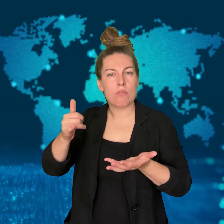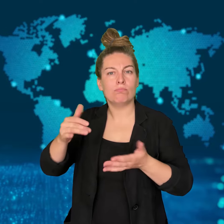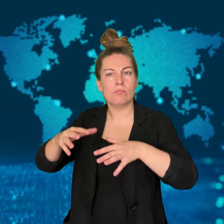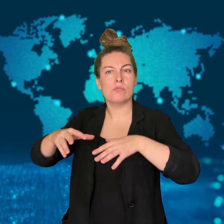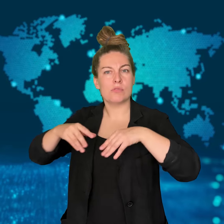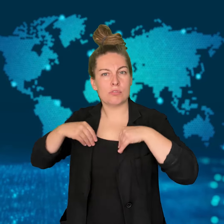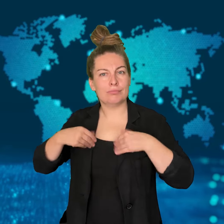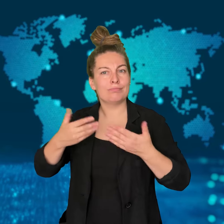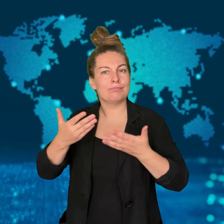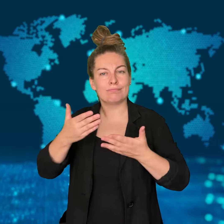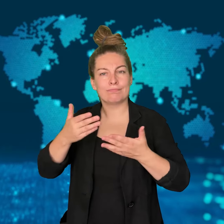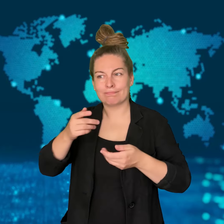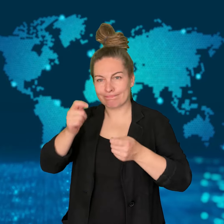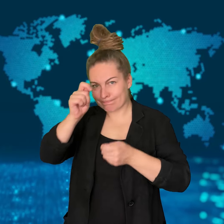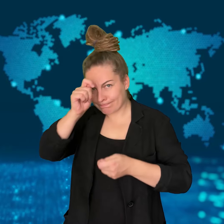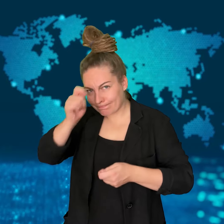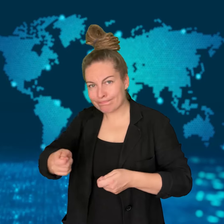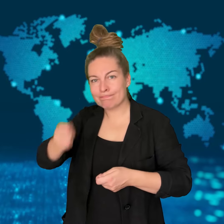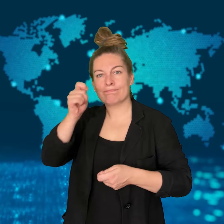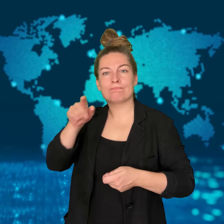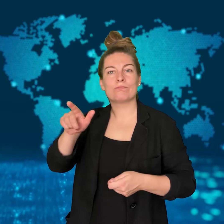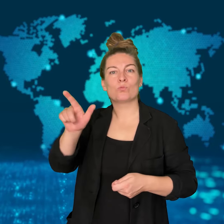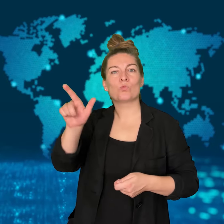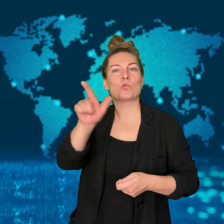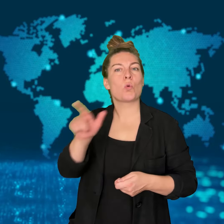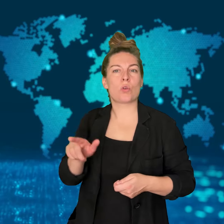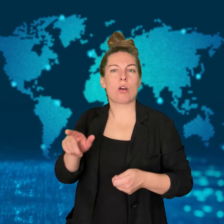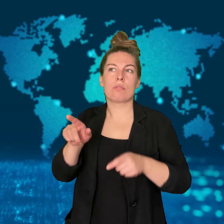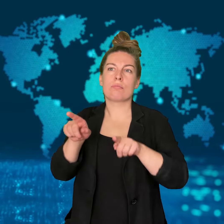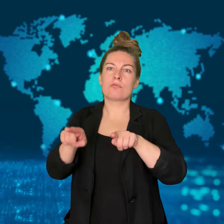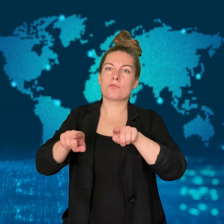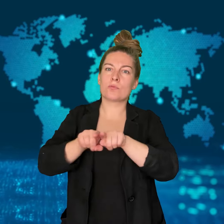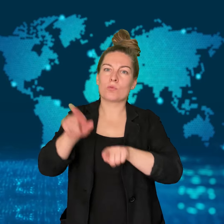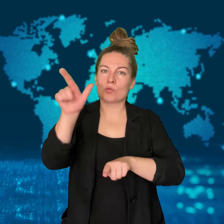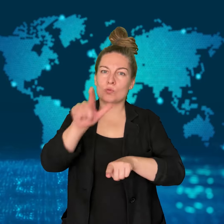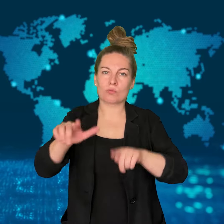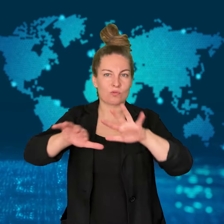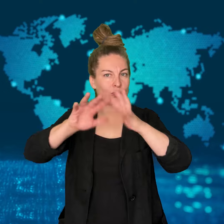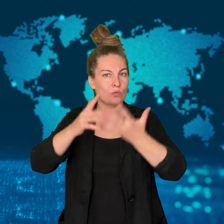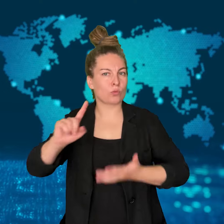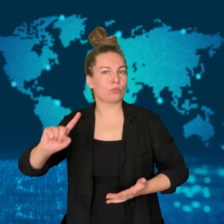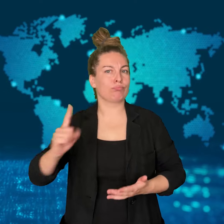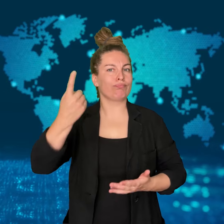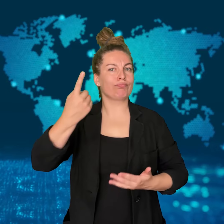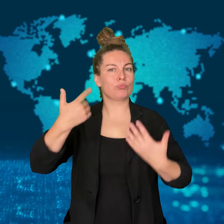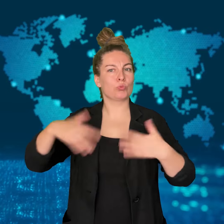recognize and respect North Korea as a nuclear state.